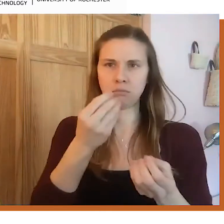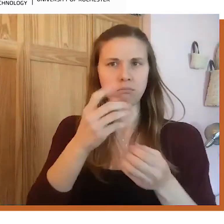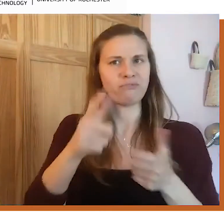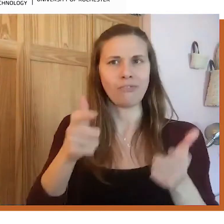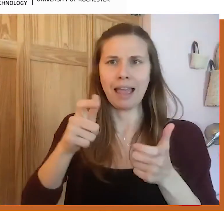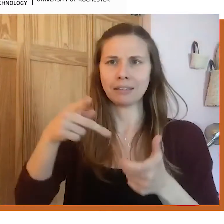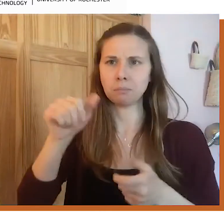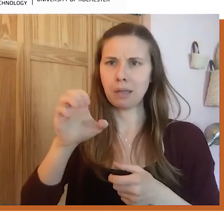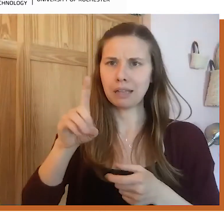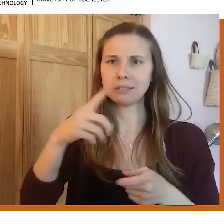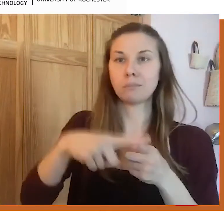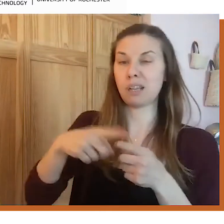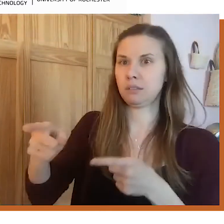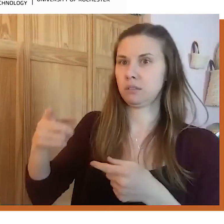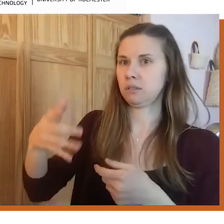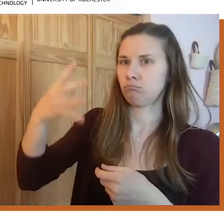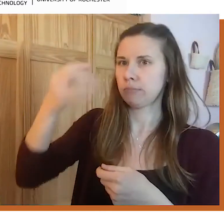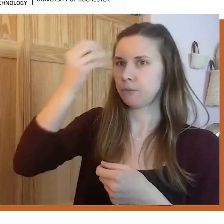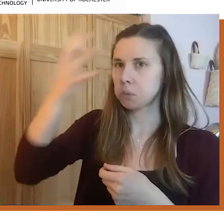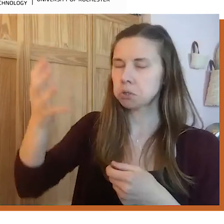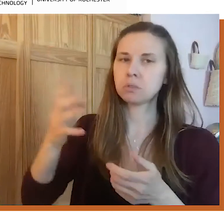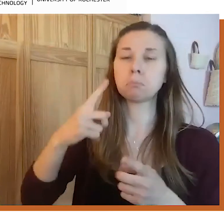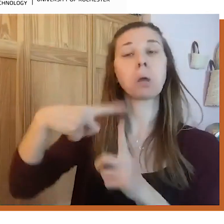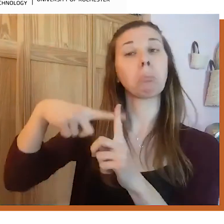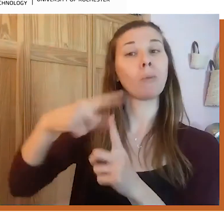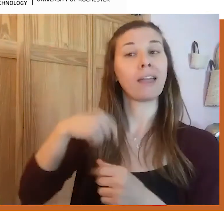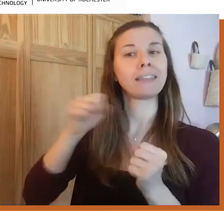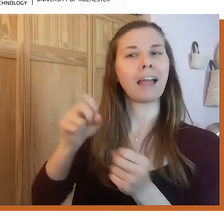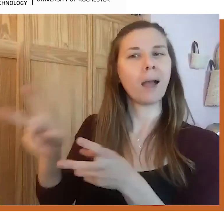Because the classes were so fast-paced, having the information on CART was helpful